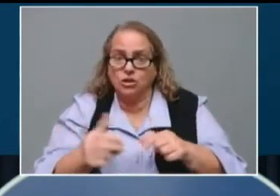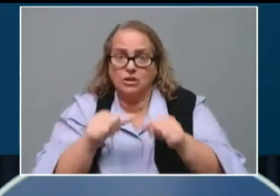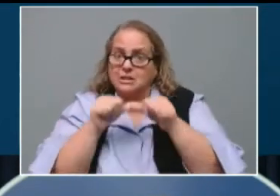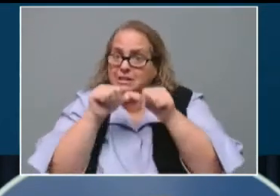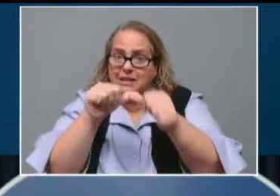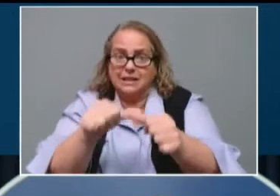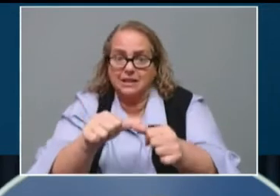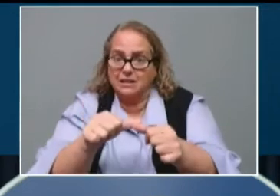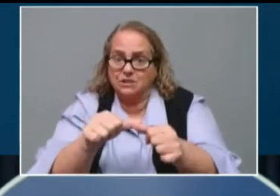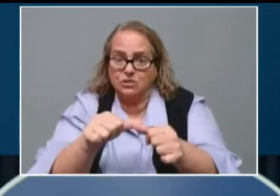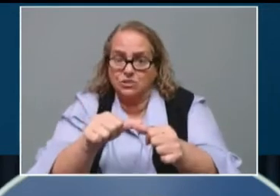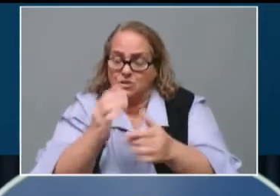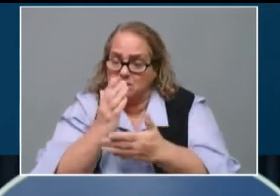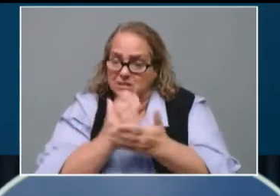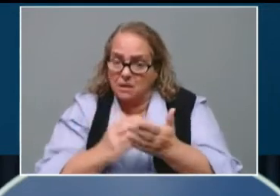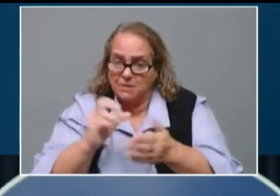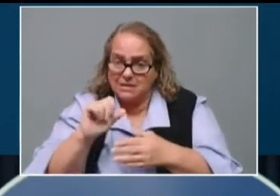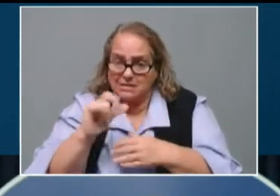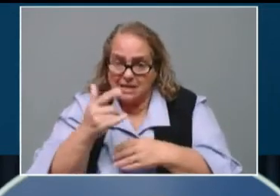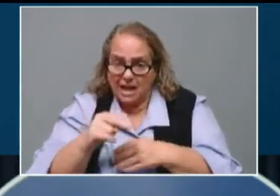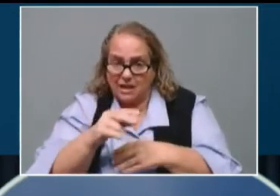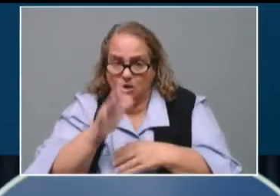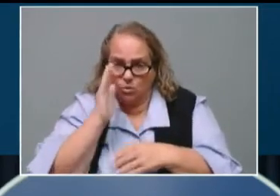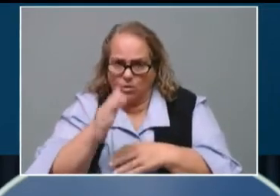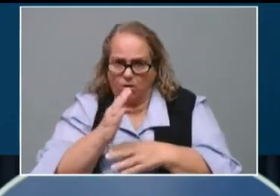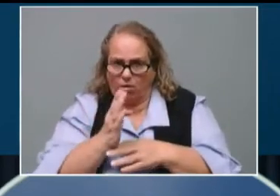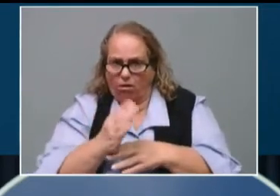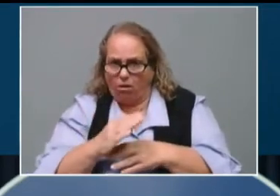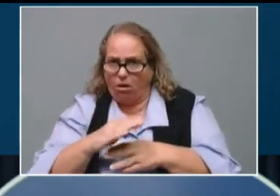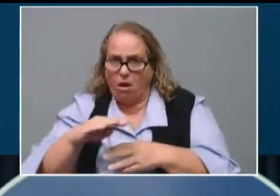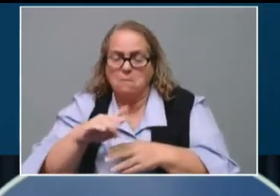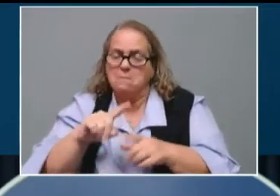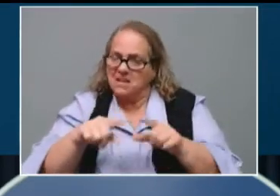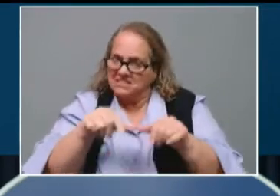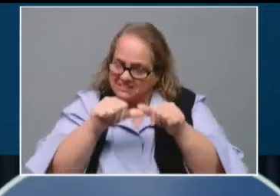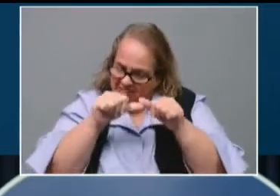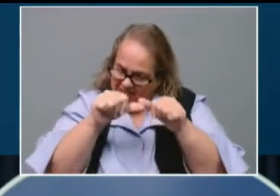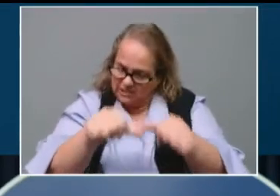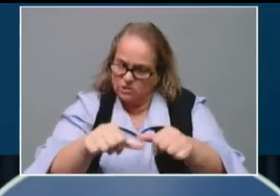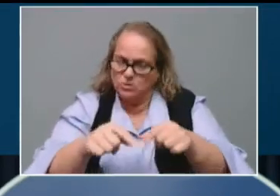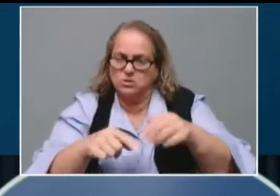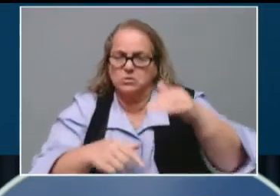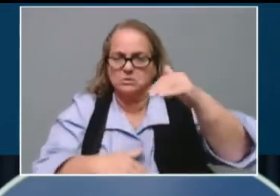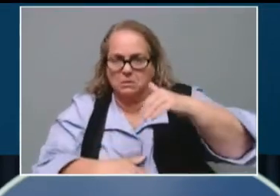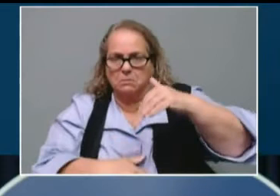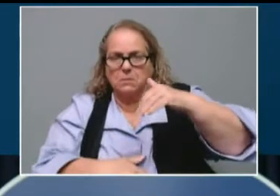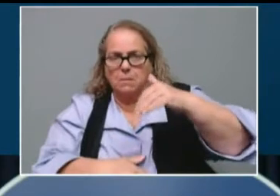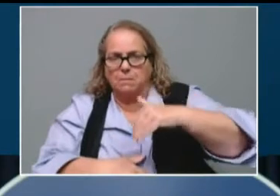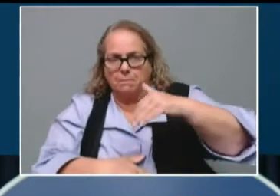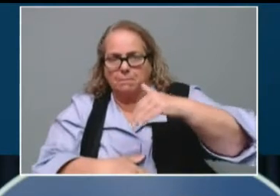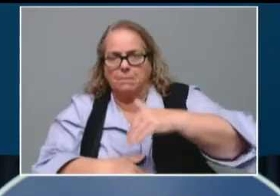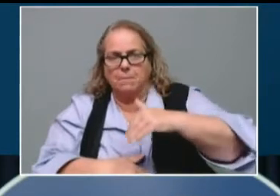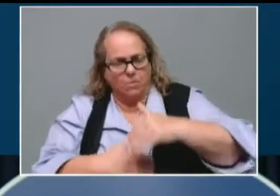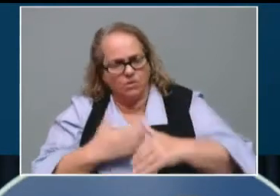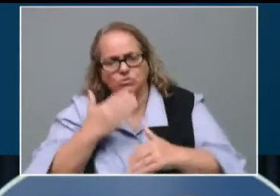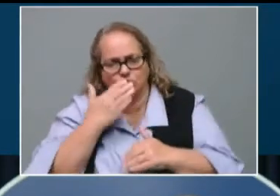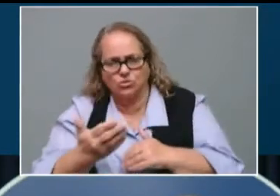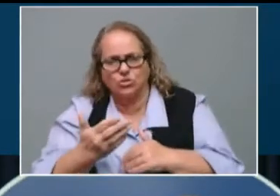might level off. But this is this is still continuing faster. But you know if there is a concern is that the positivity rate is the leading